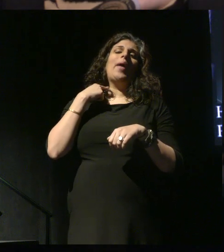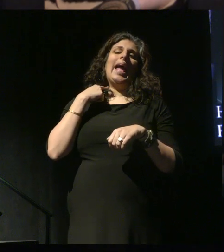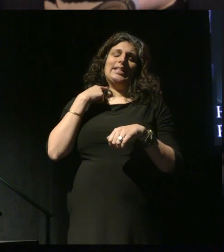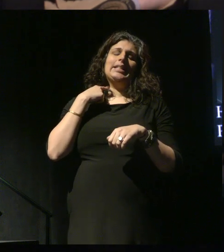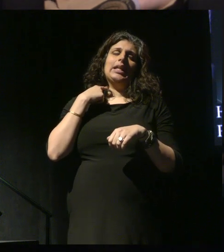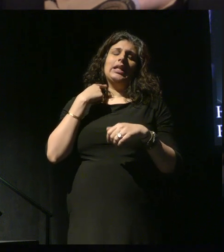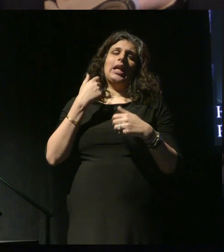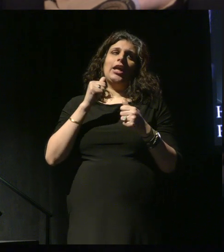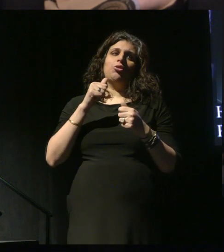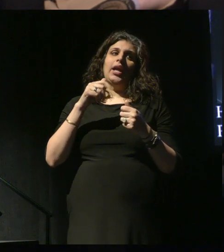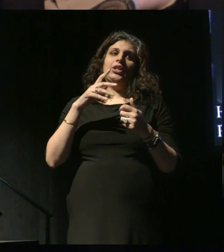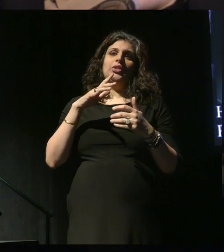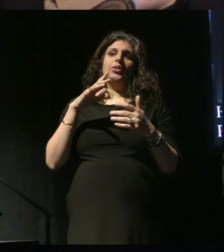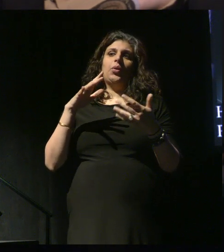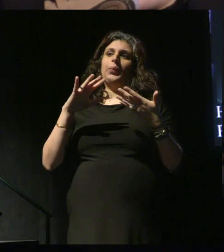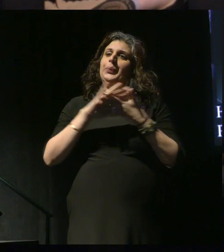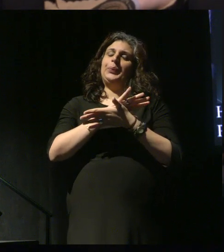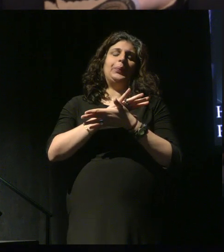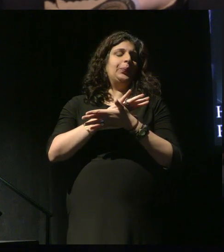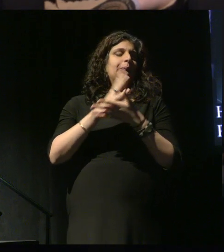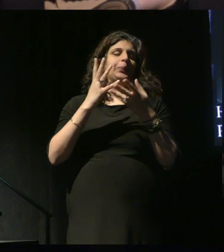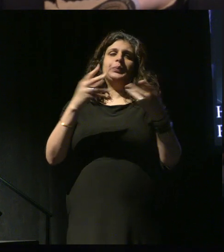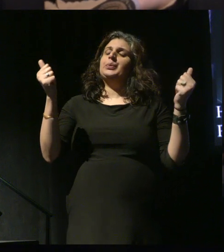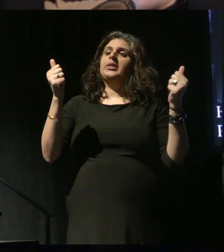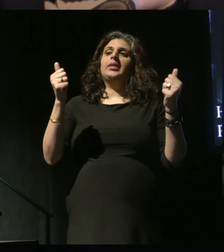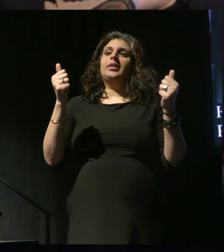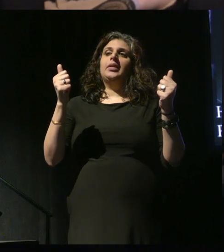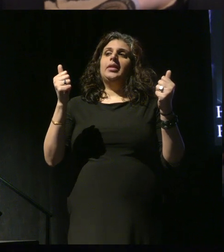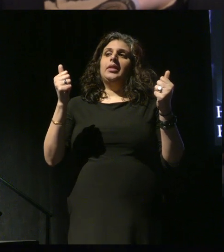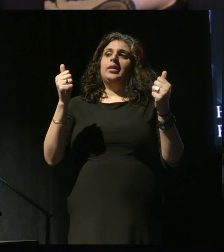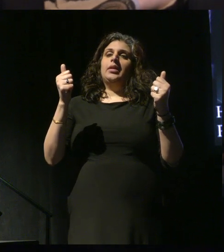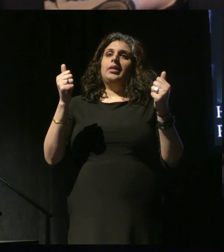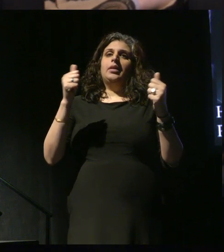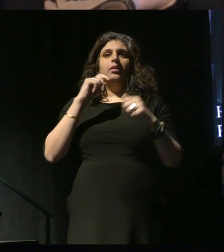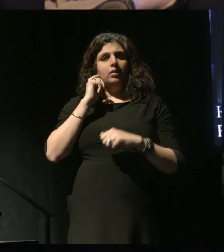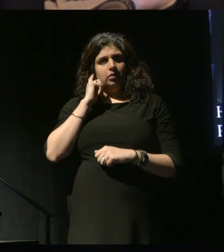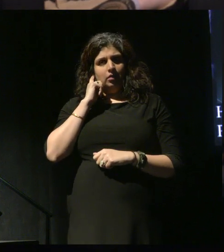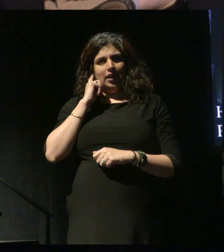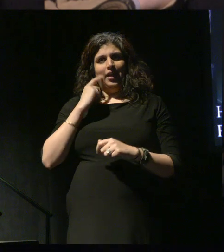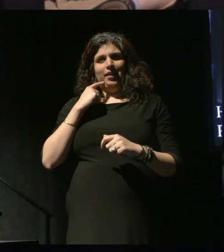you know in a way that I found at the time validated me, right.